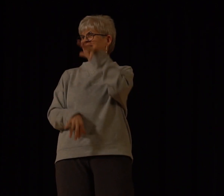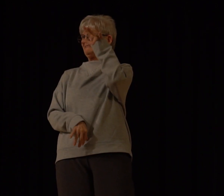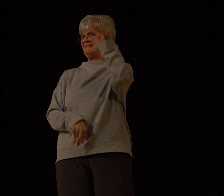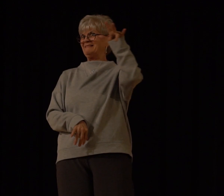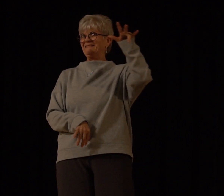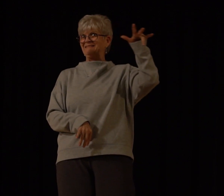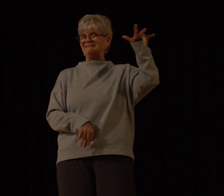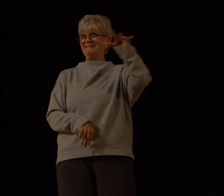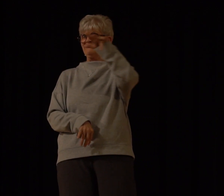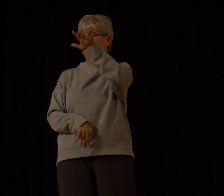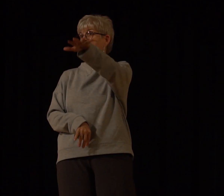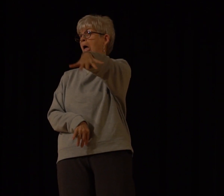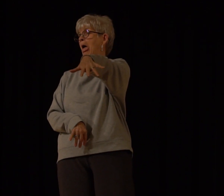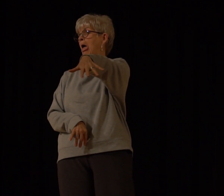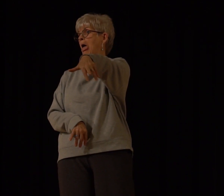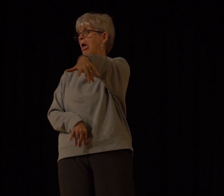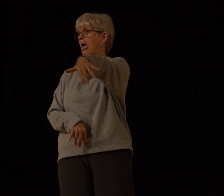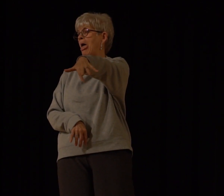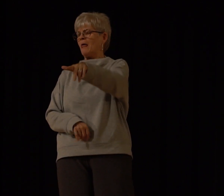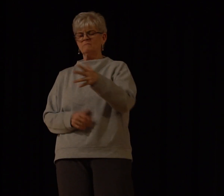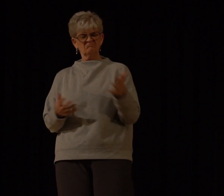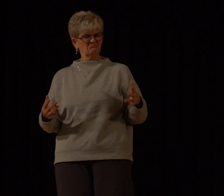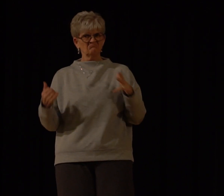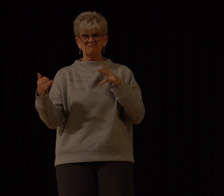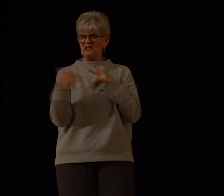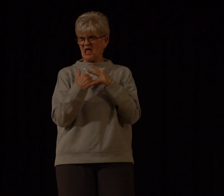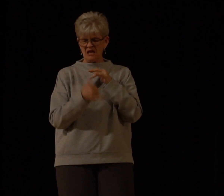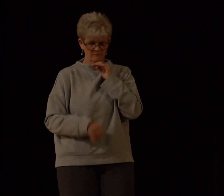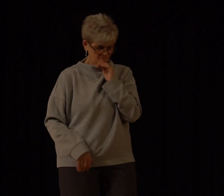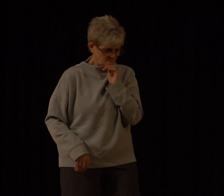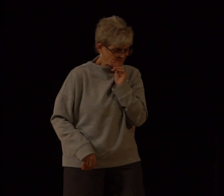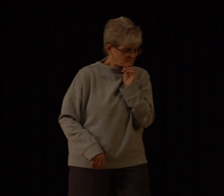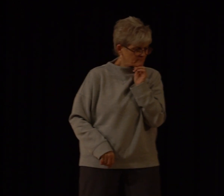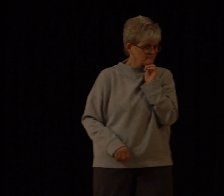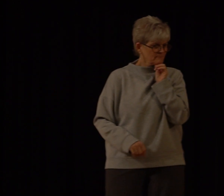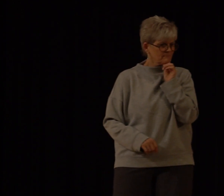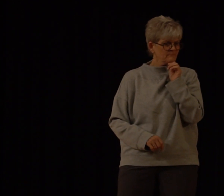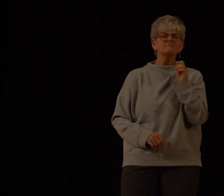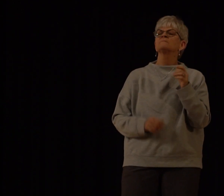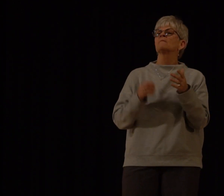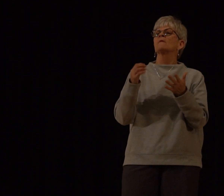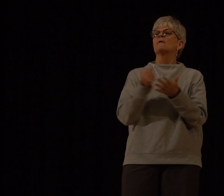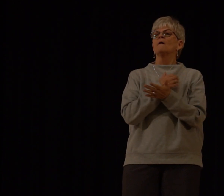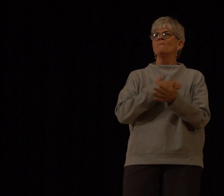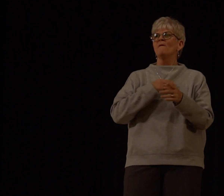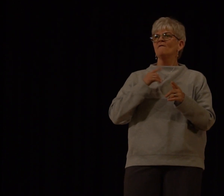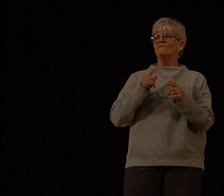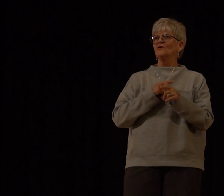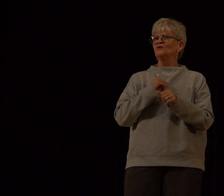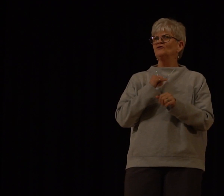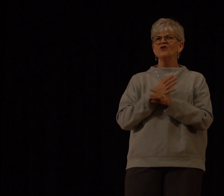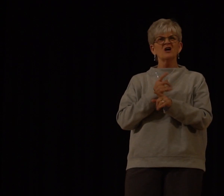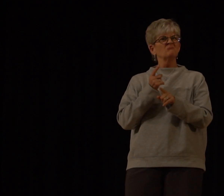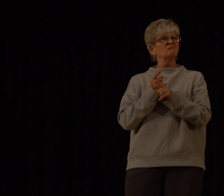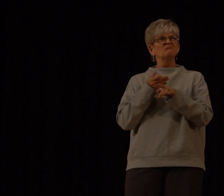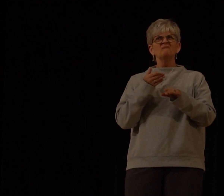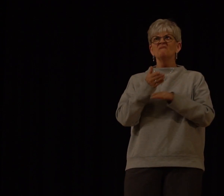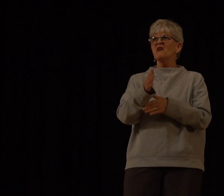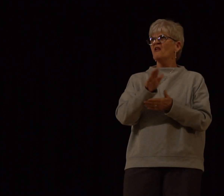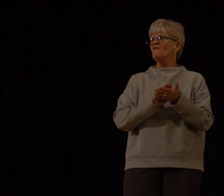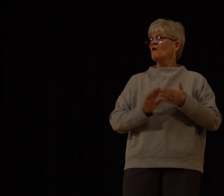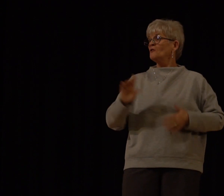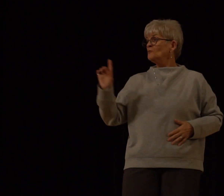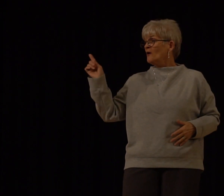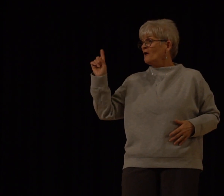I was still proud to wear my ring. I showed it off everywhere I could.